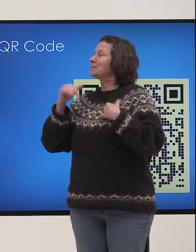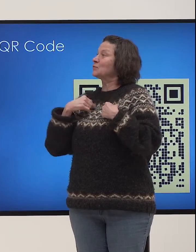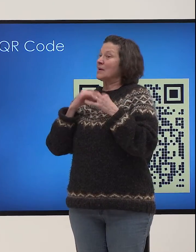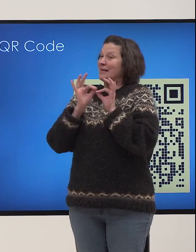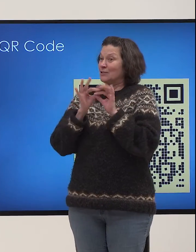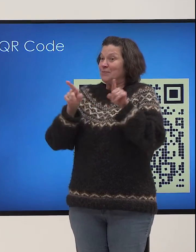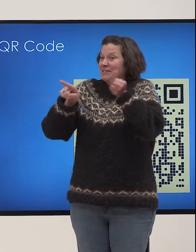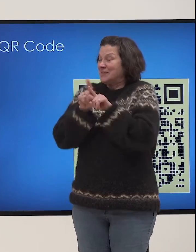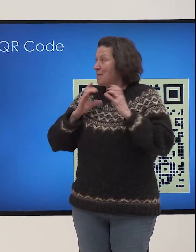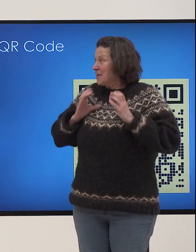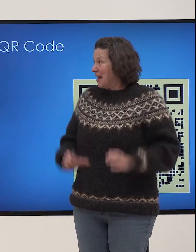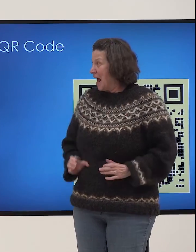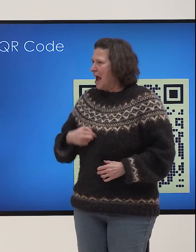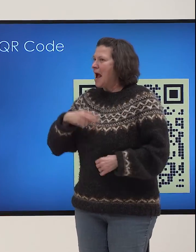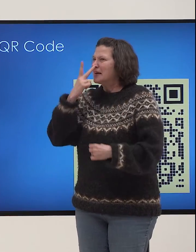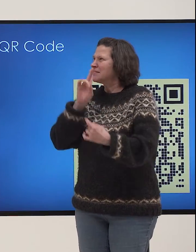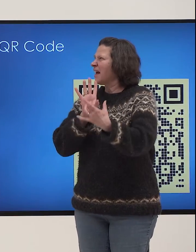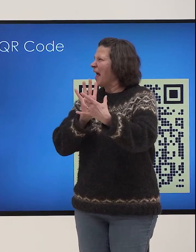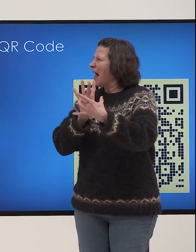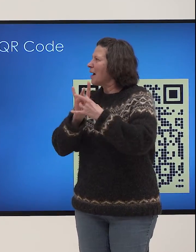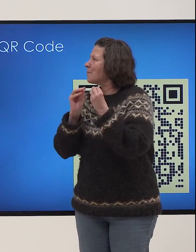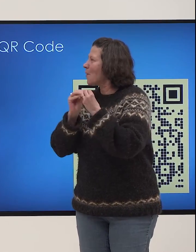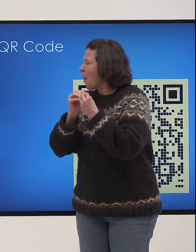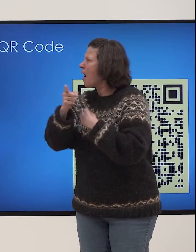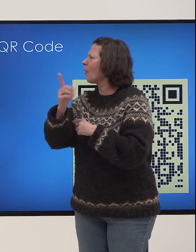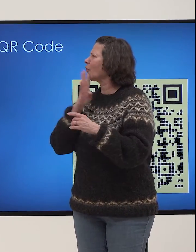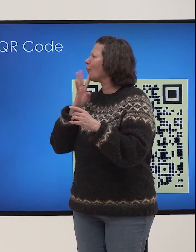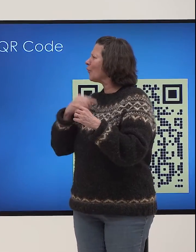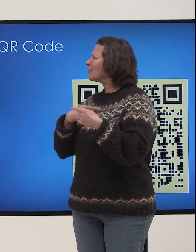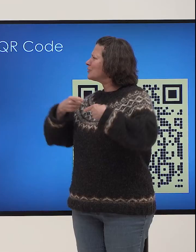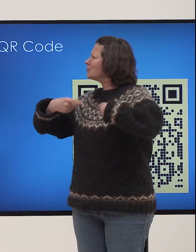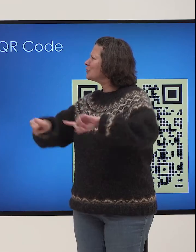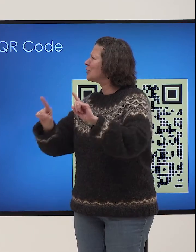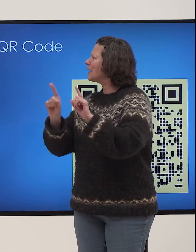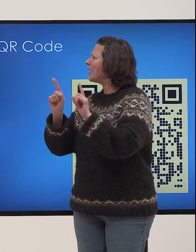having interpreters who you work with in a personal way, but also, you know, they may serve as your client,